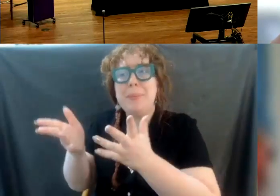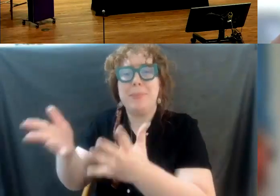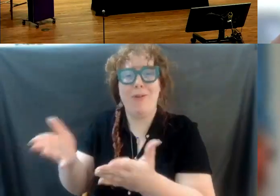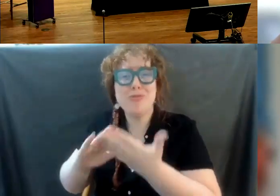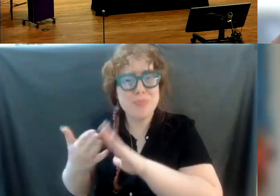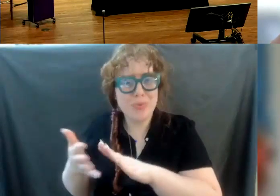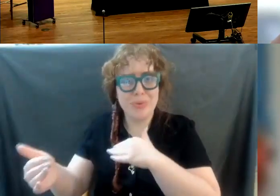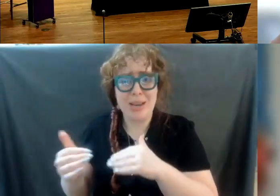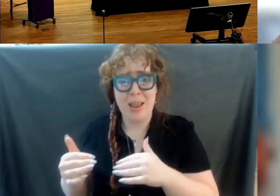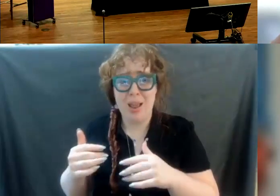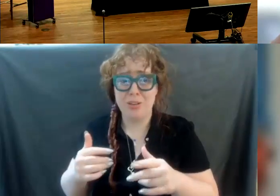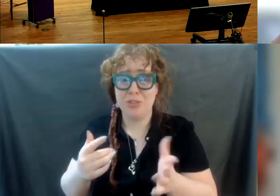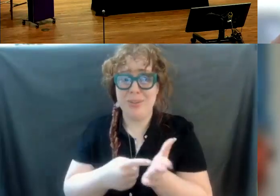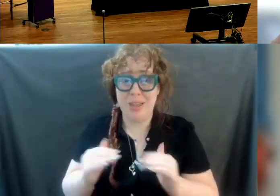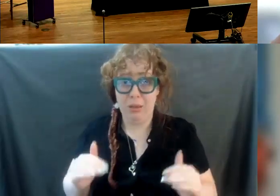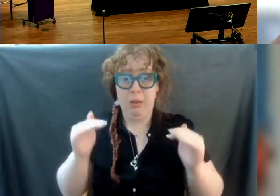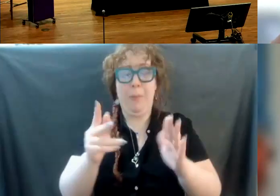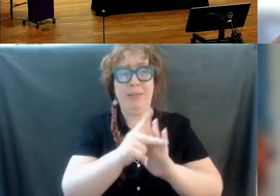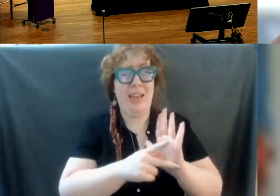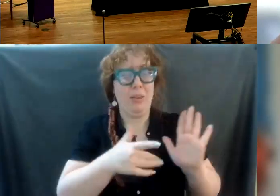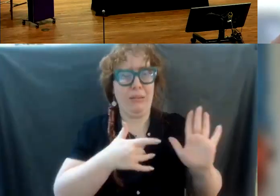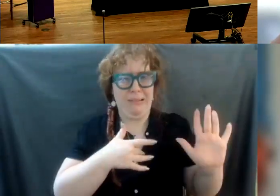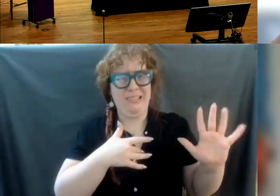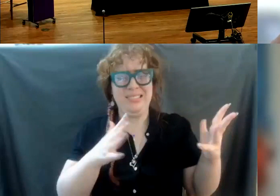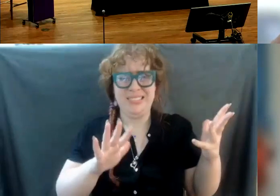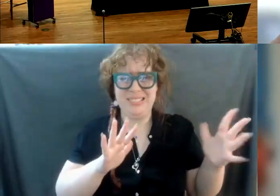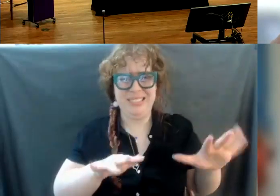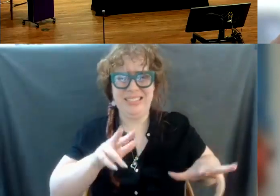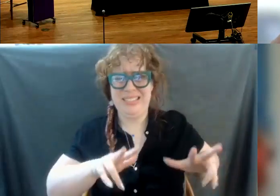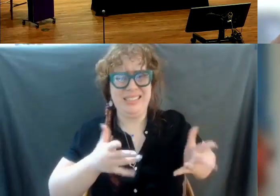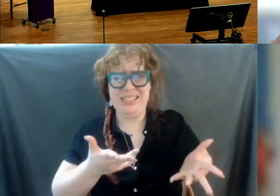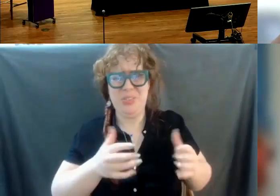I feel I get a little discouraged. You know, I don't like working with systems in that kind of way.